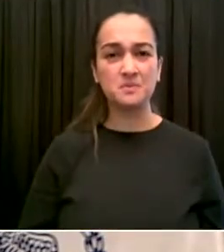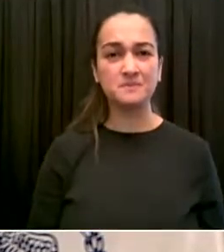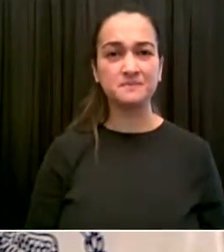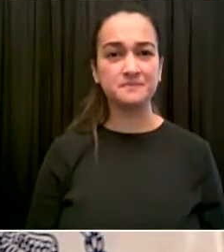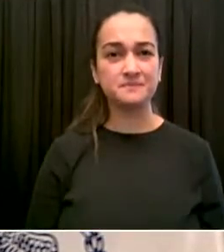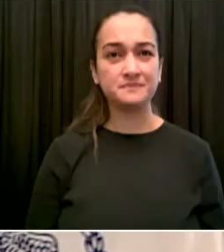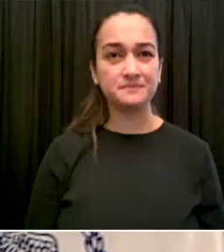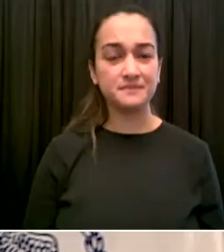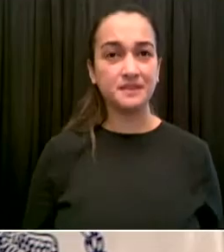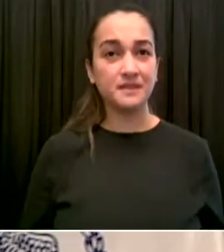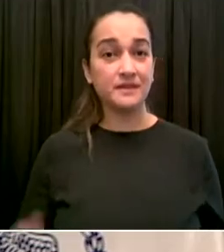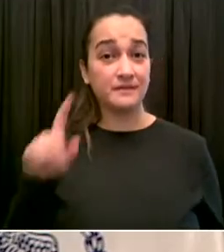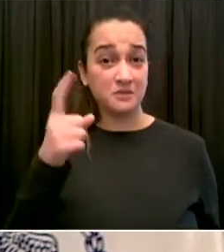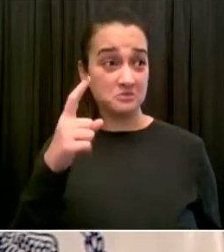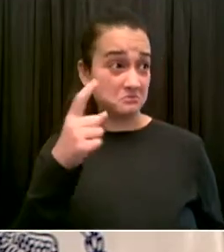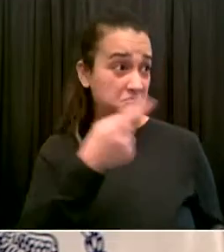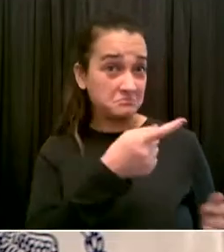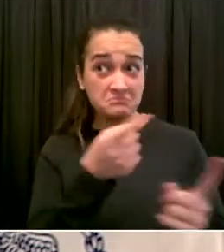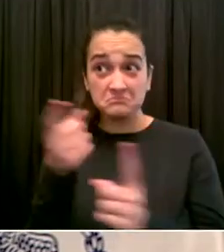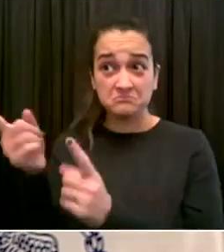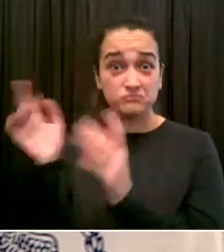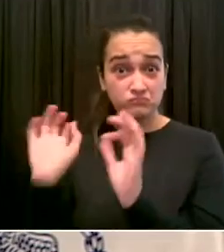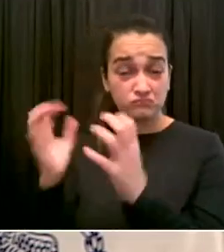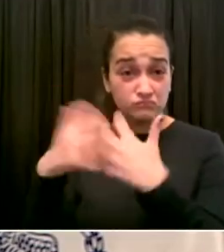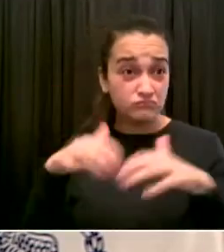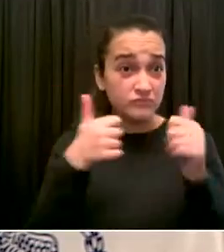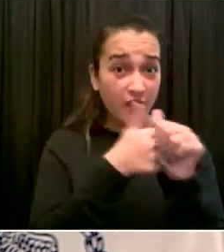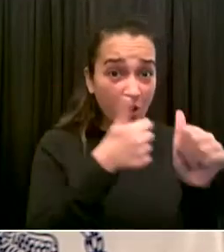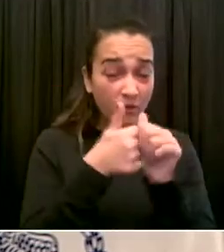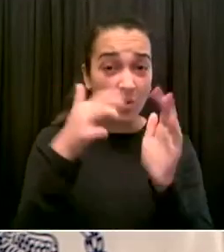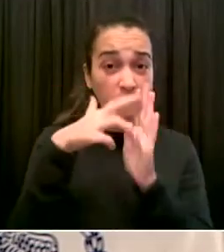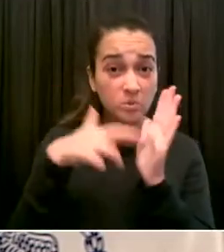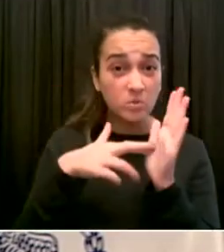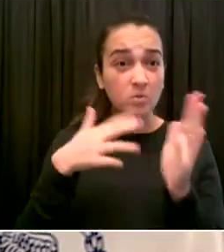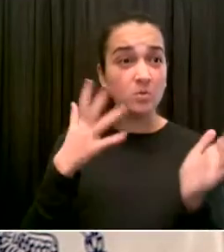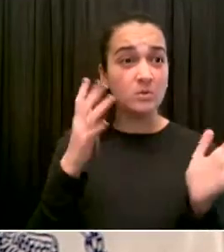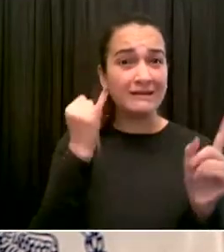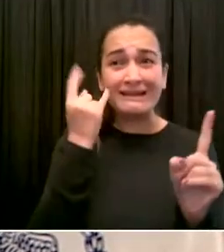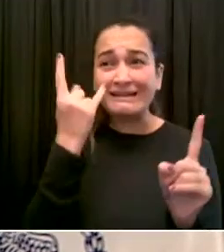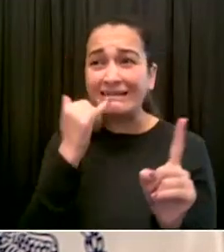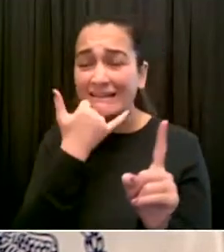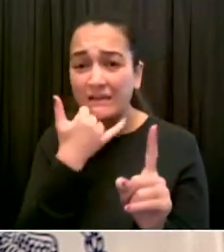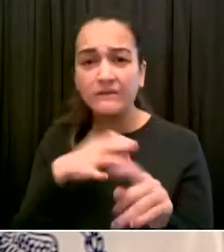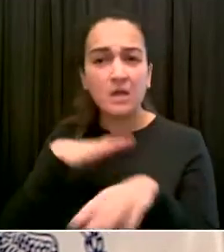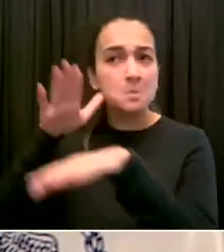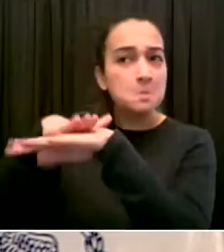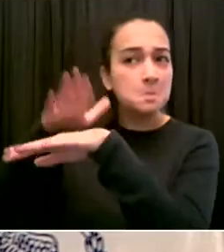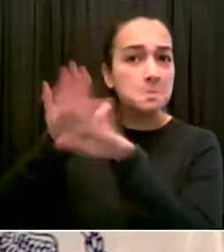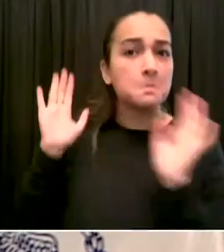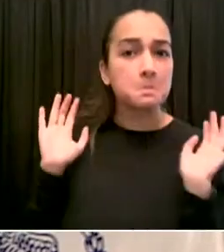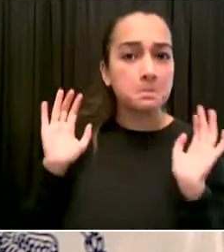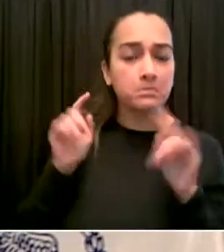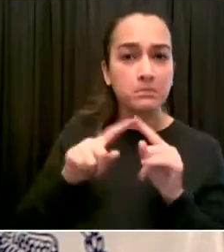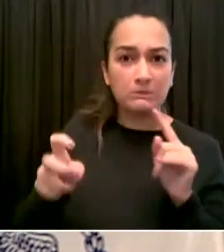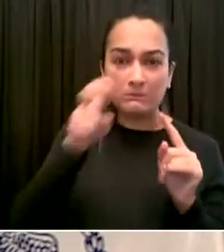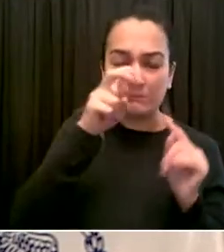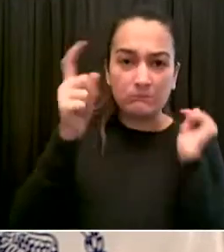REALLYWA NT TO COMMEND OUR RESTAURANT COMMUNITY, I WANT TO